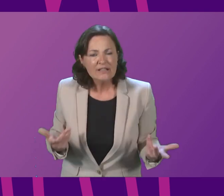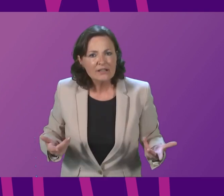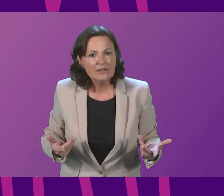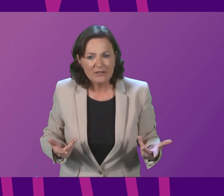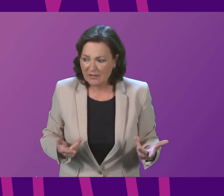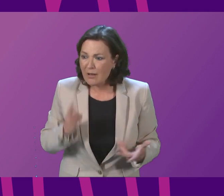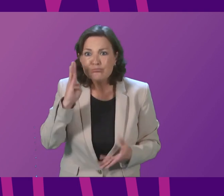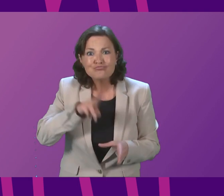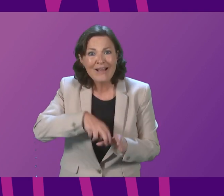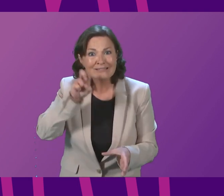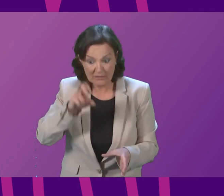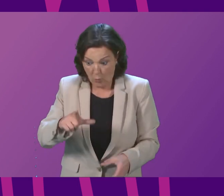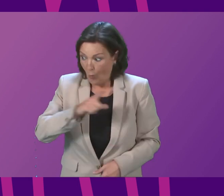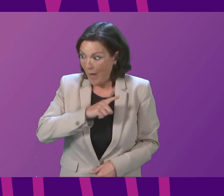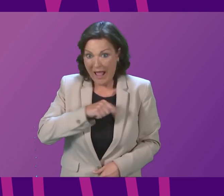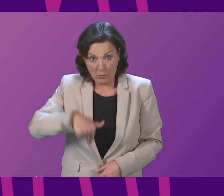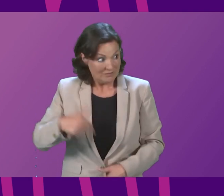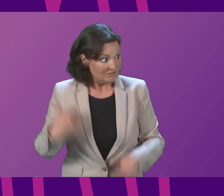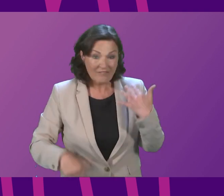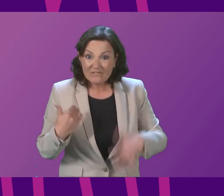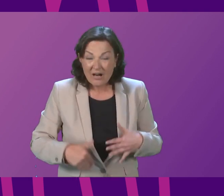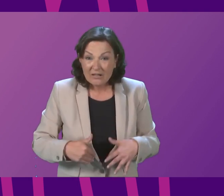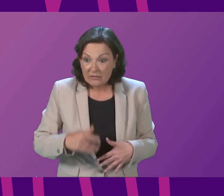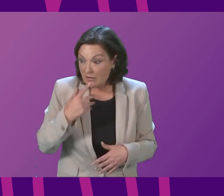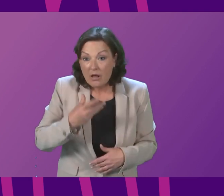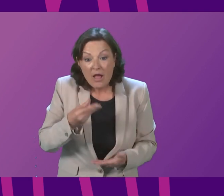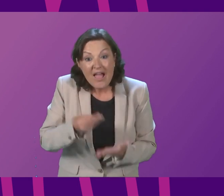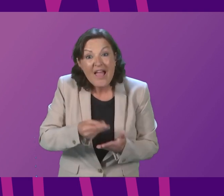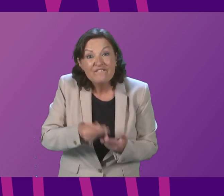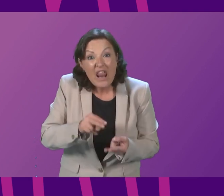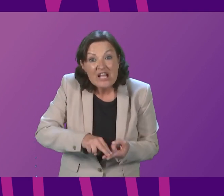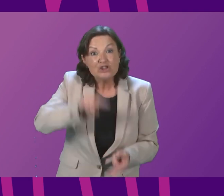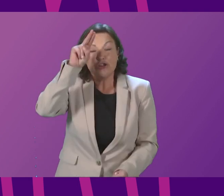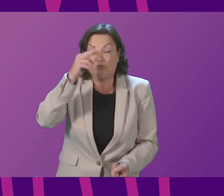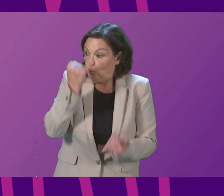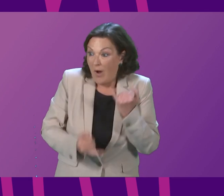Brexit is why we are suffering the highest inflation in the G7 and the lowest growth